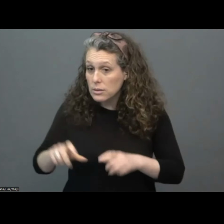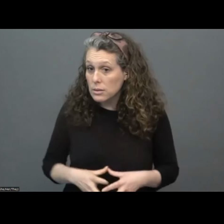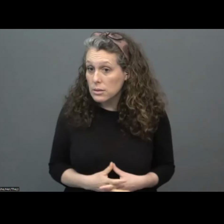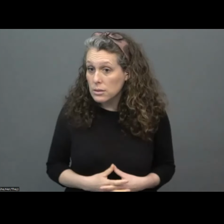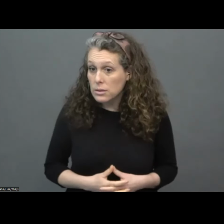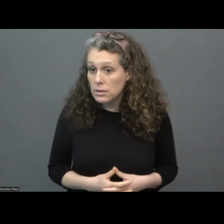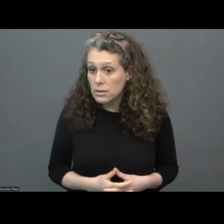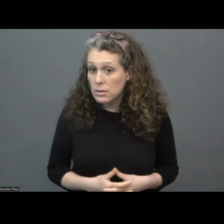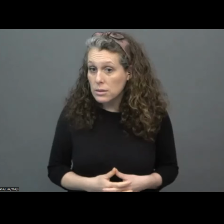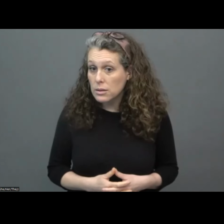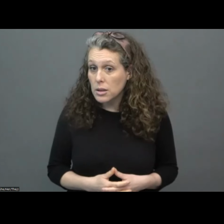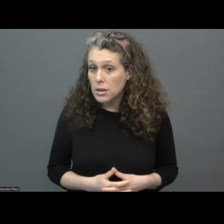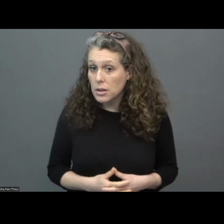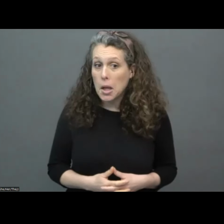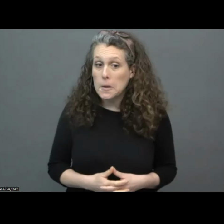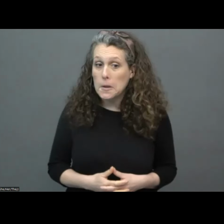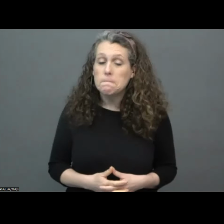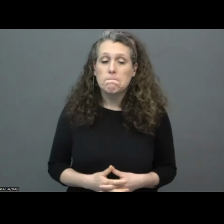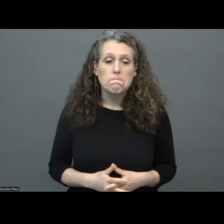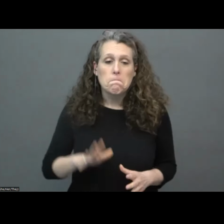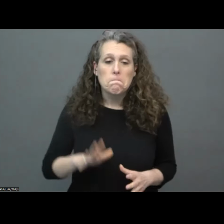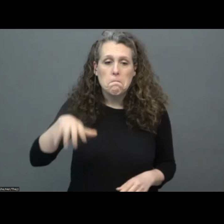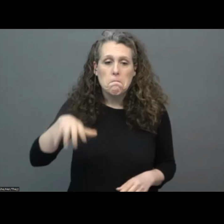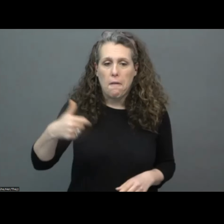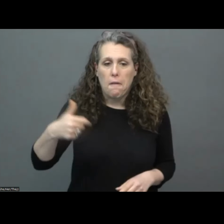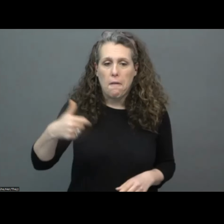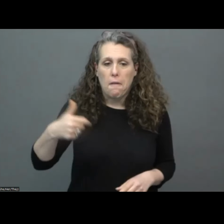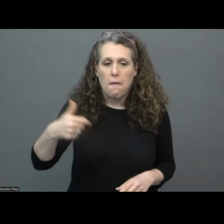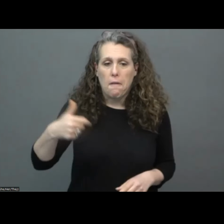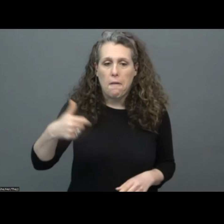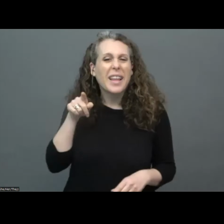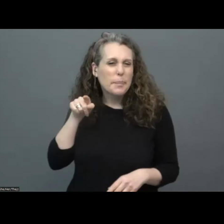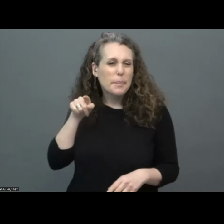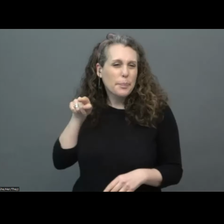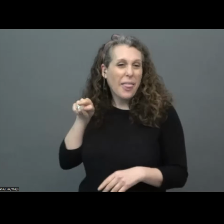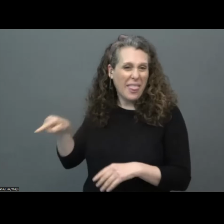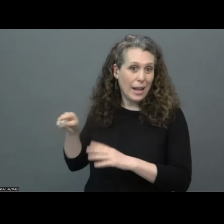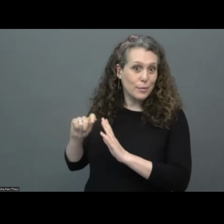If not, it is fine. The leave no one behind project has also a website,